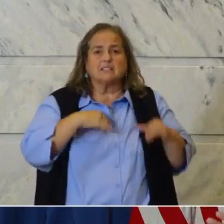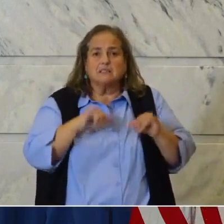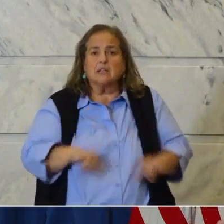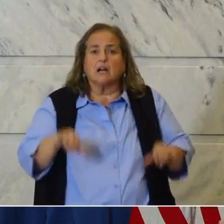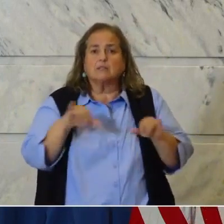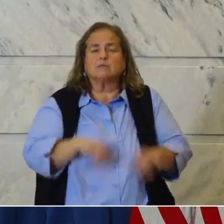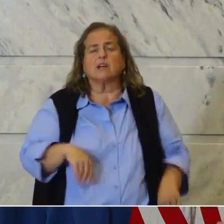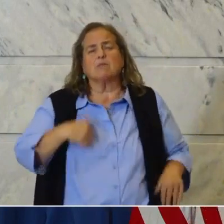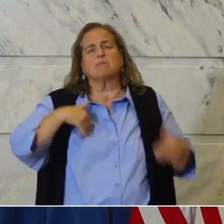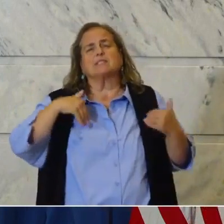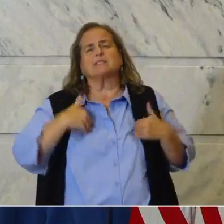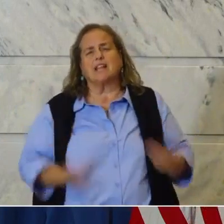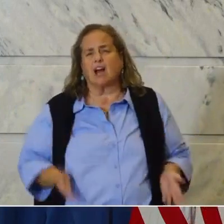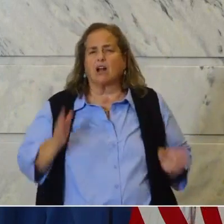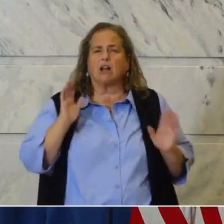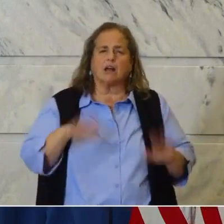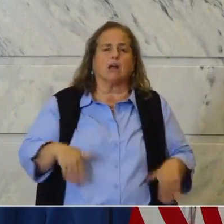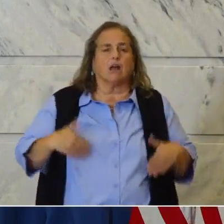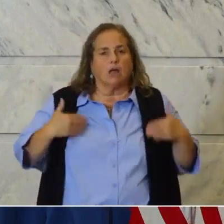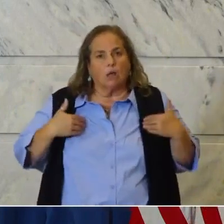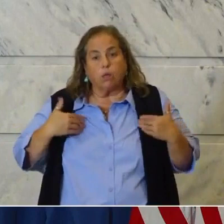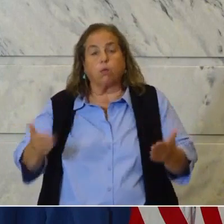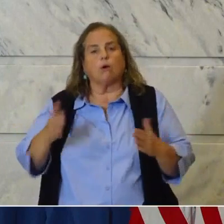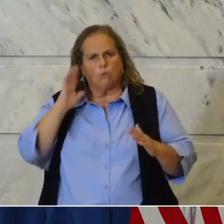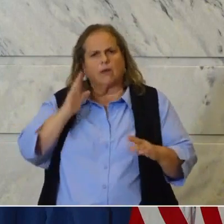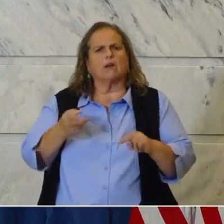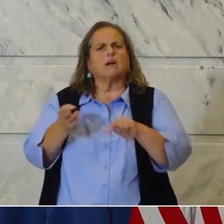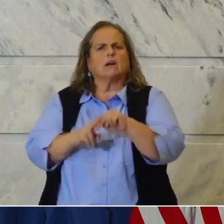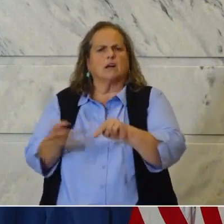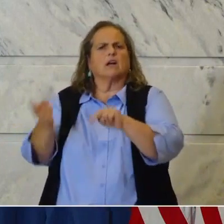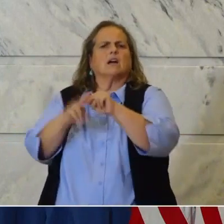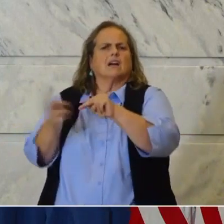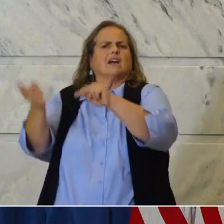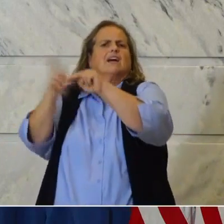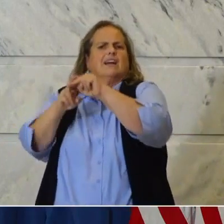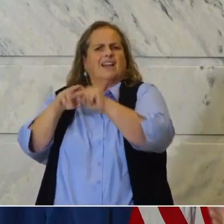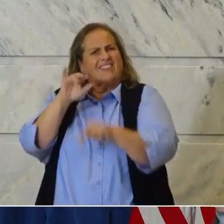protect each other. This virus right now is aggressive. It's out there. The